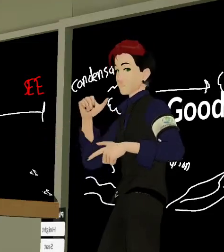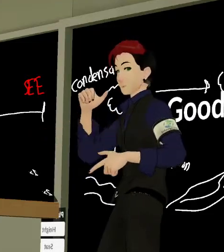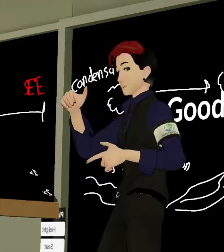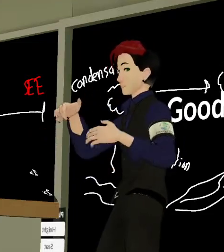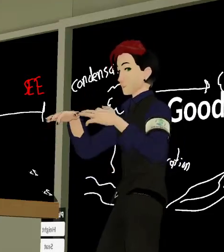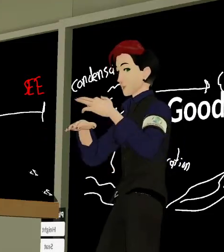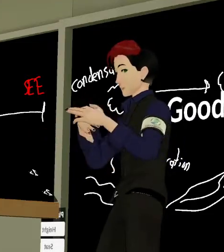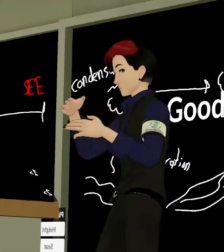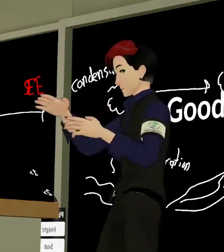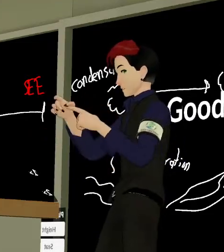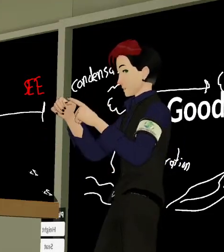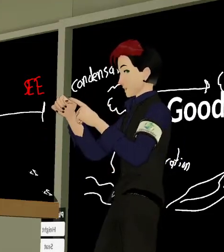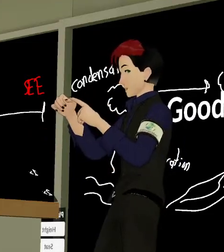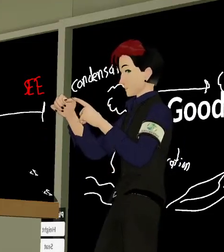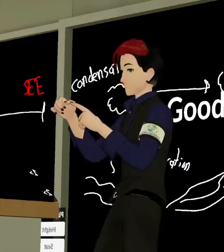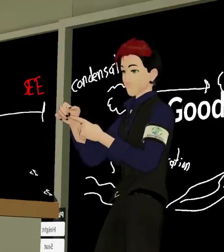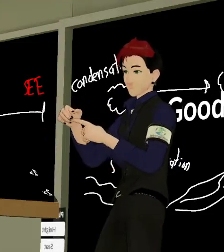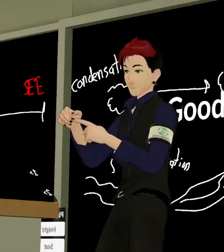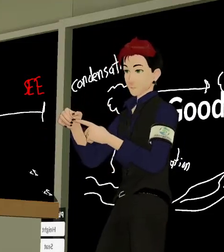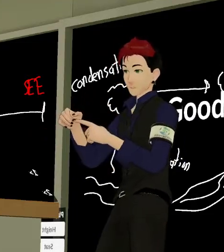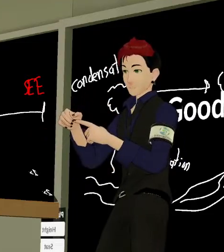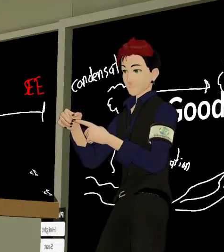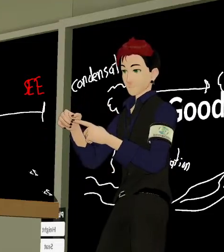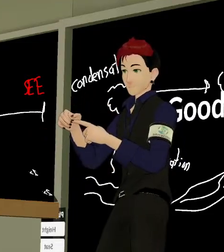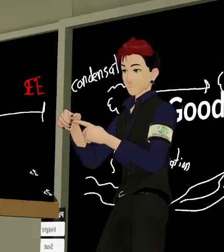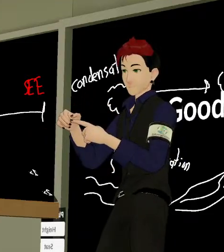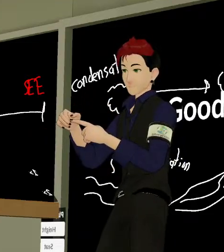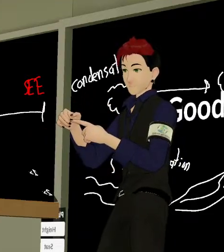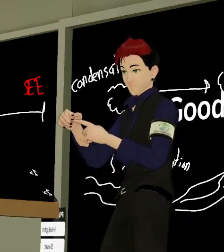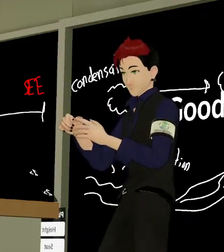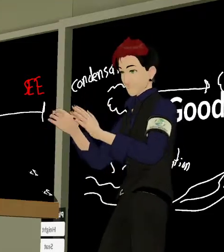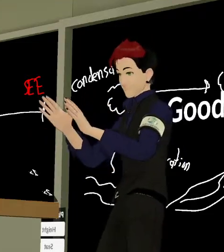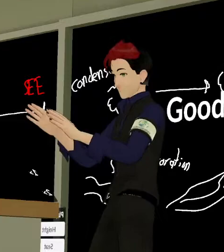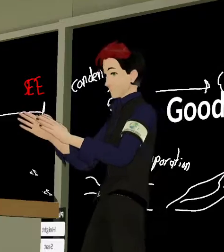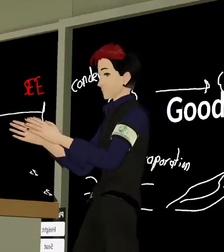it is not based on words